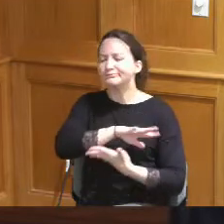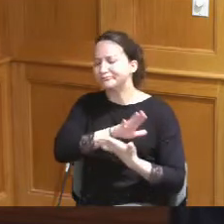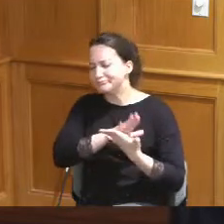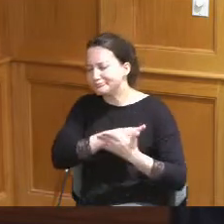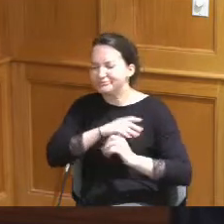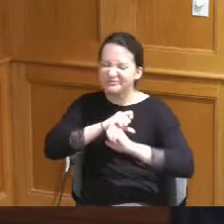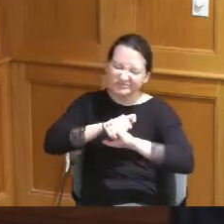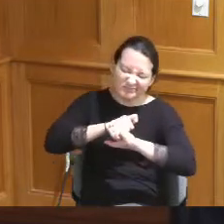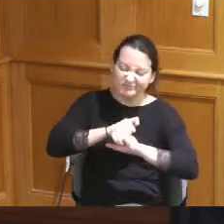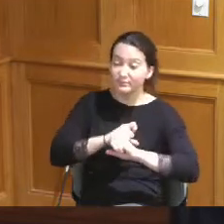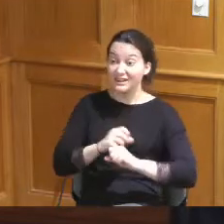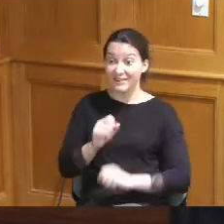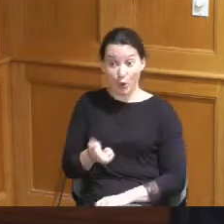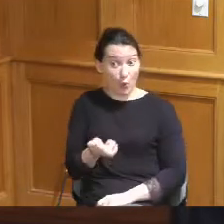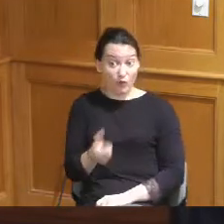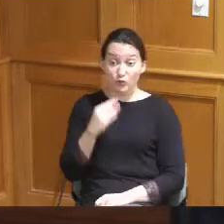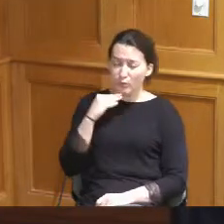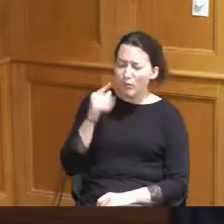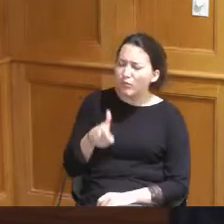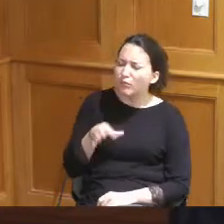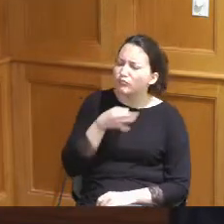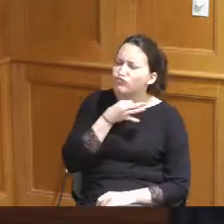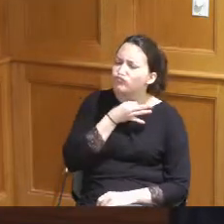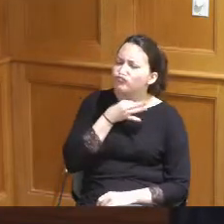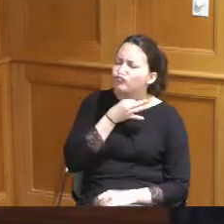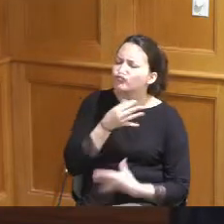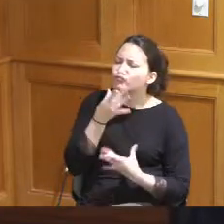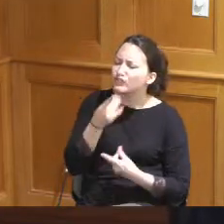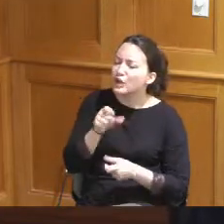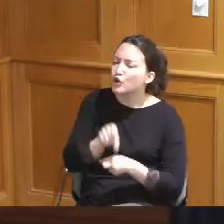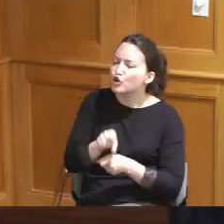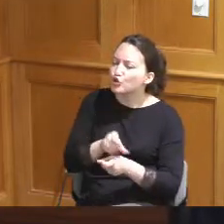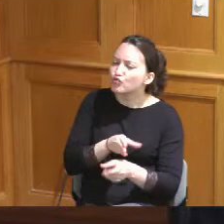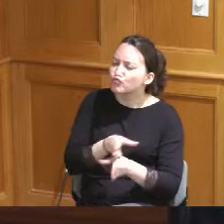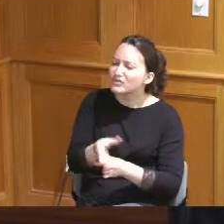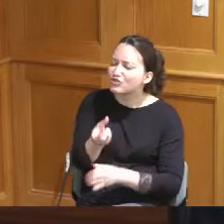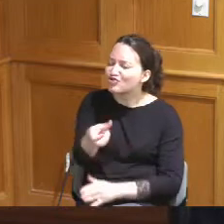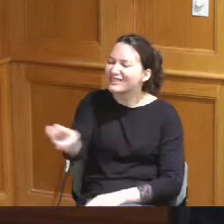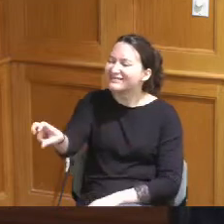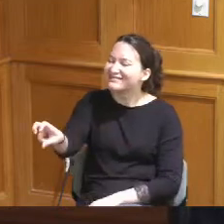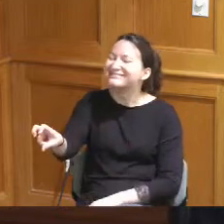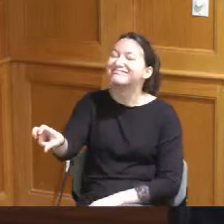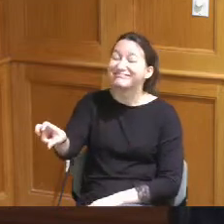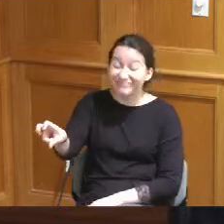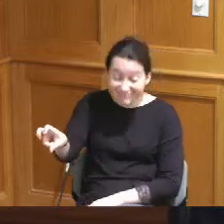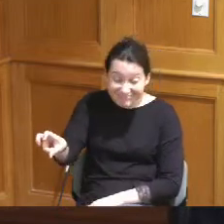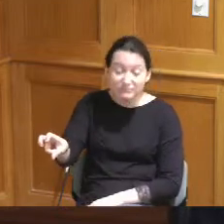to say if folks are watching at home and you may be interested in a career change and you're a lot